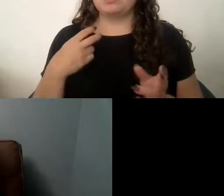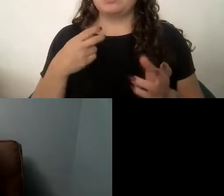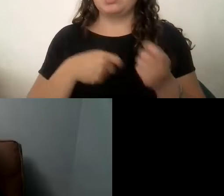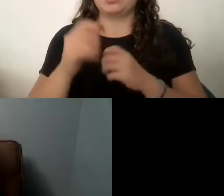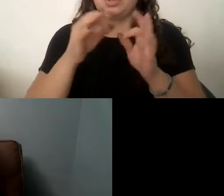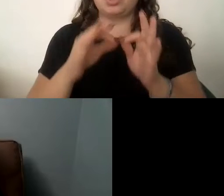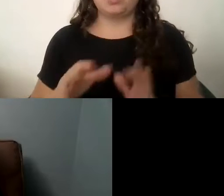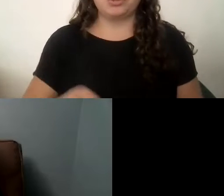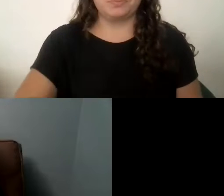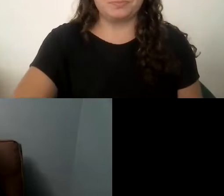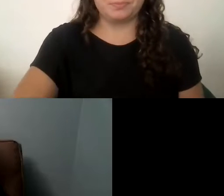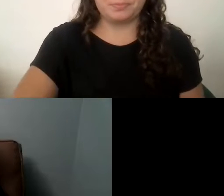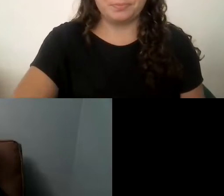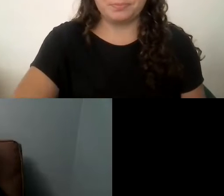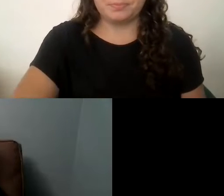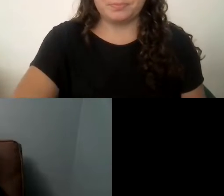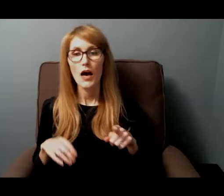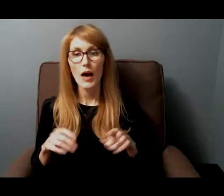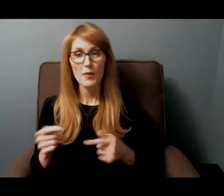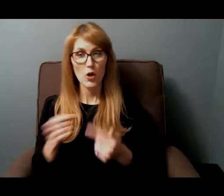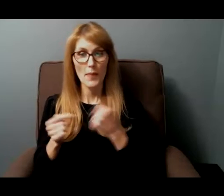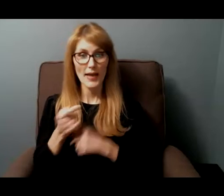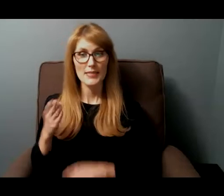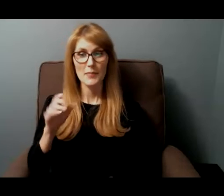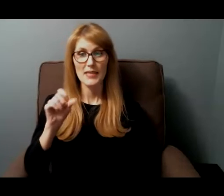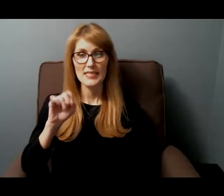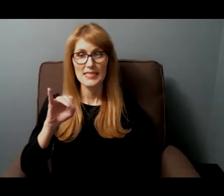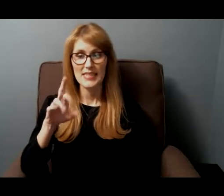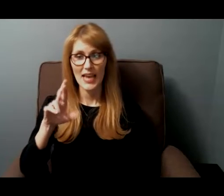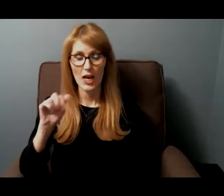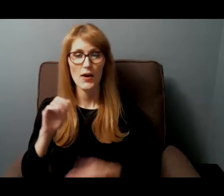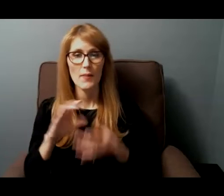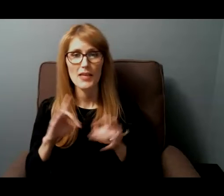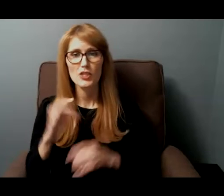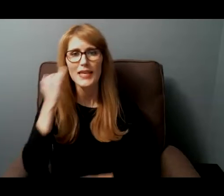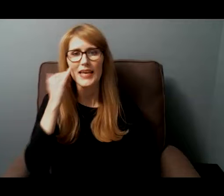to something Ciara mentioned, which is that if anybody has a real sort of personal situation